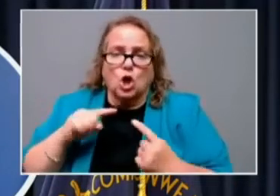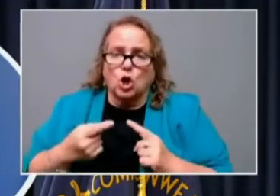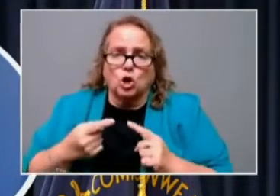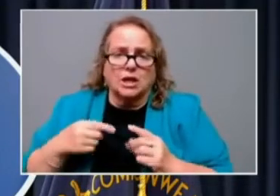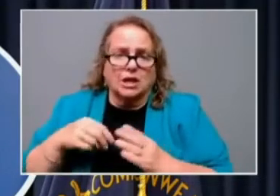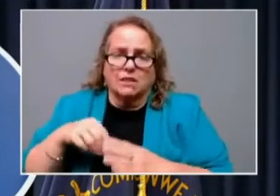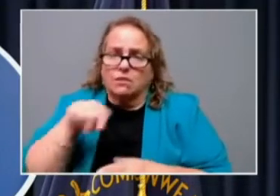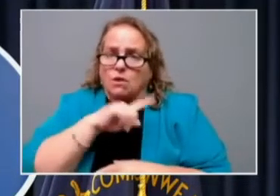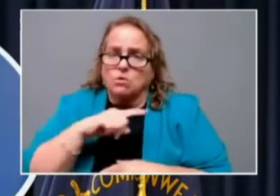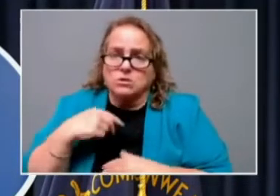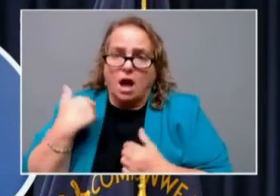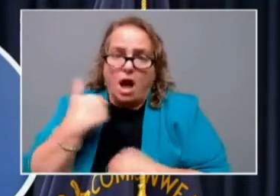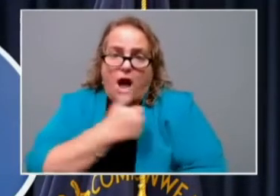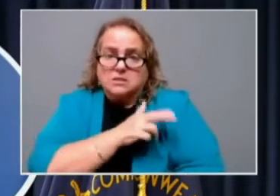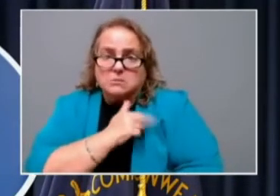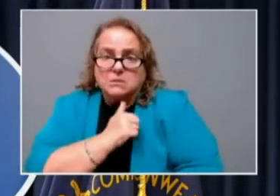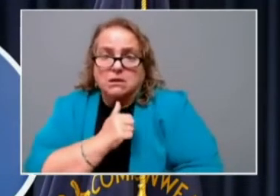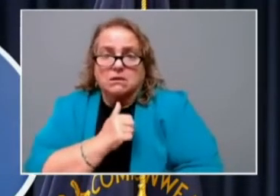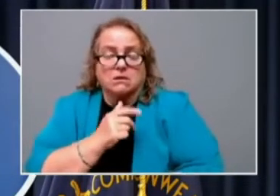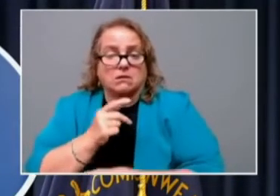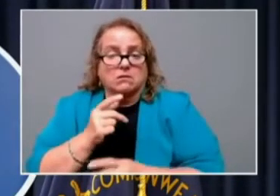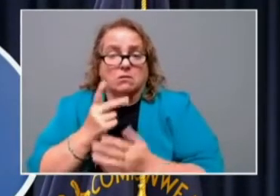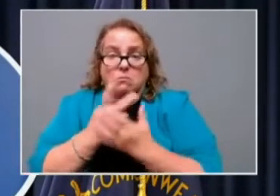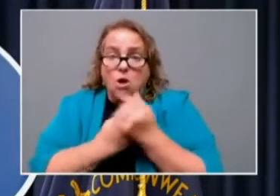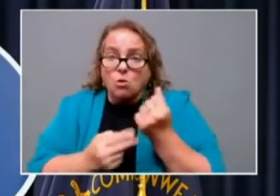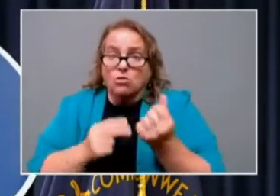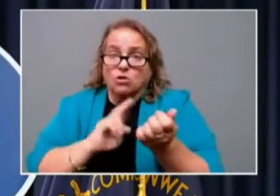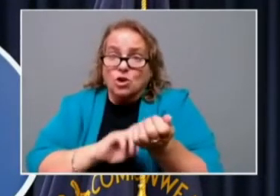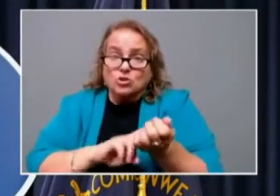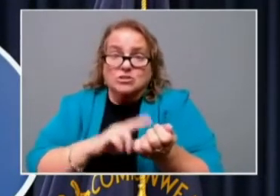healers trying to help them and struggling and also the people who need